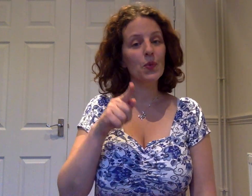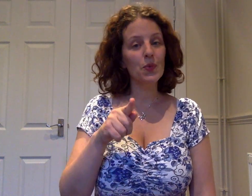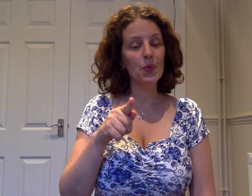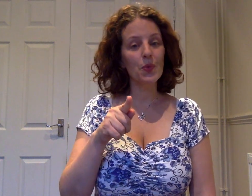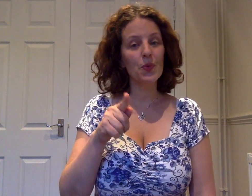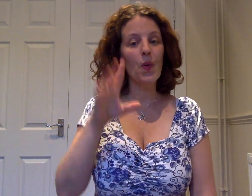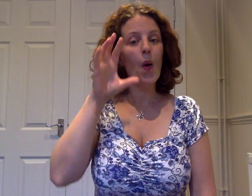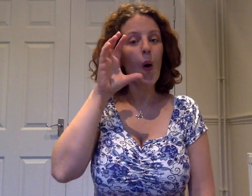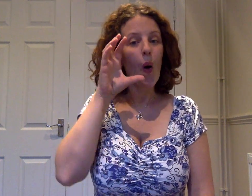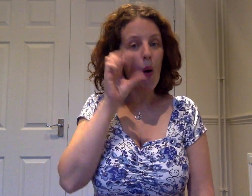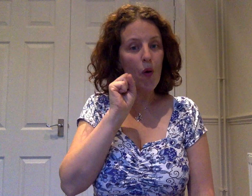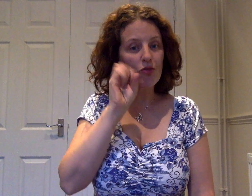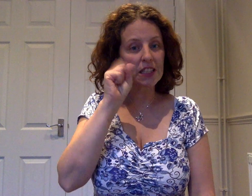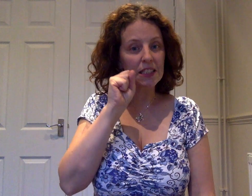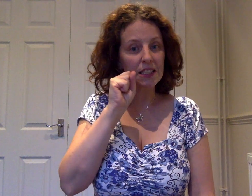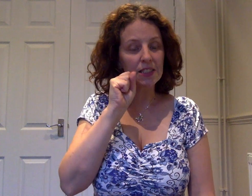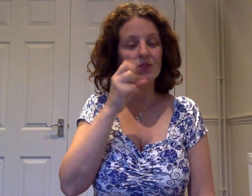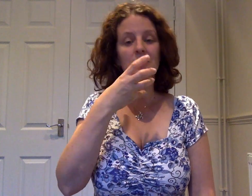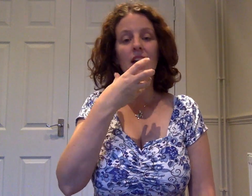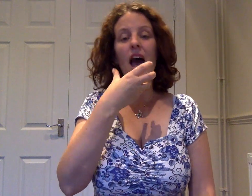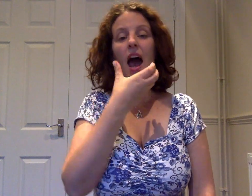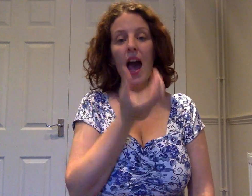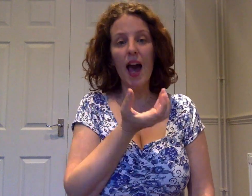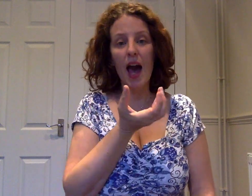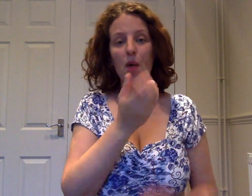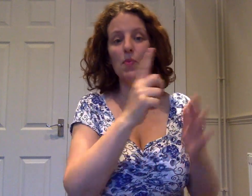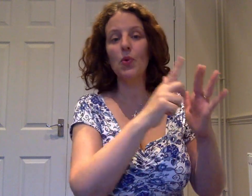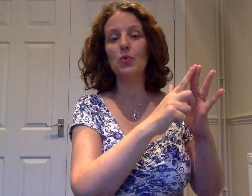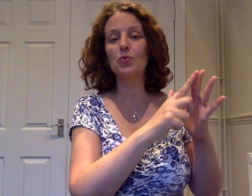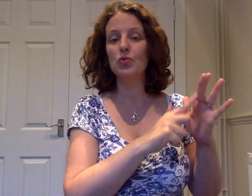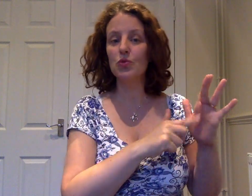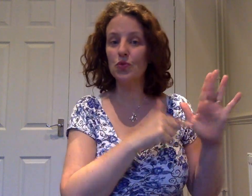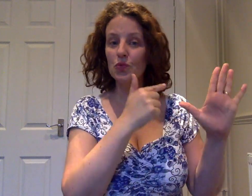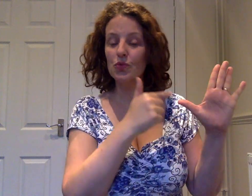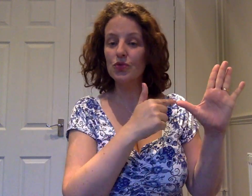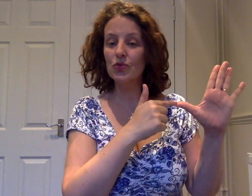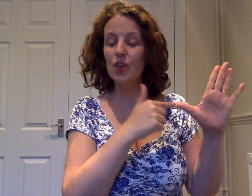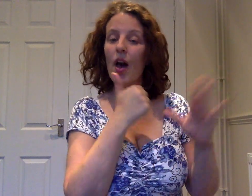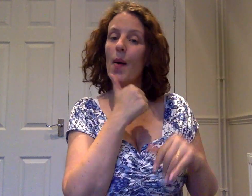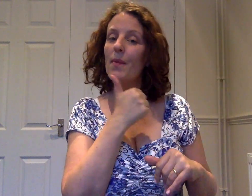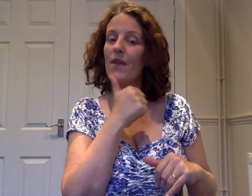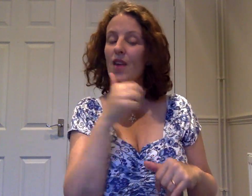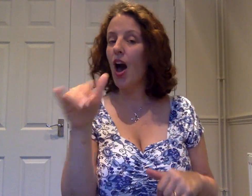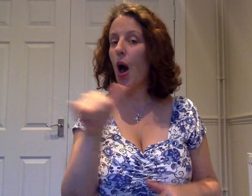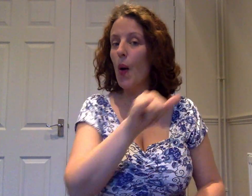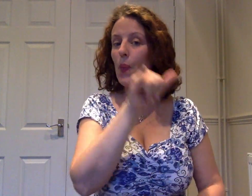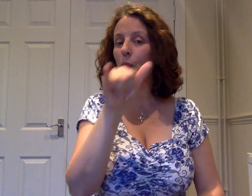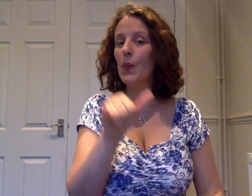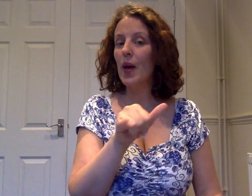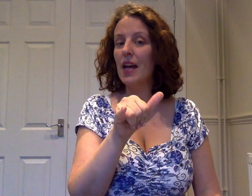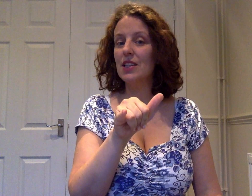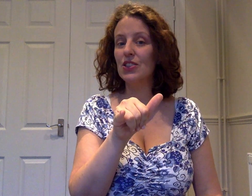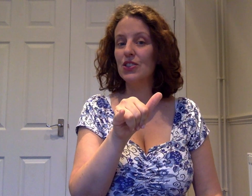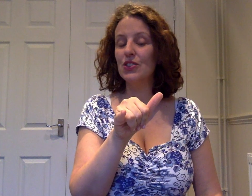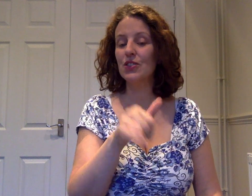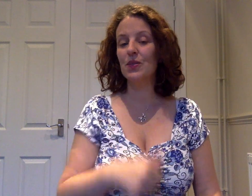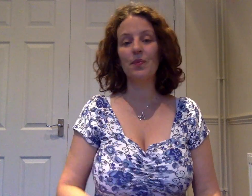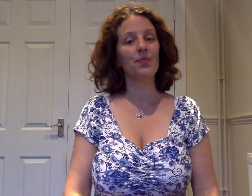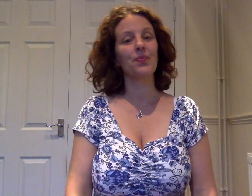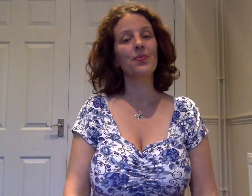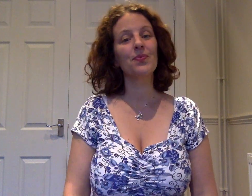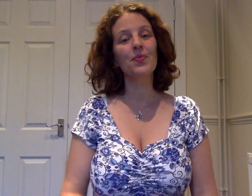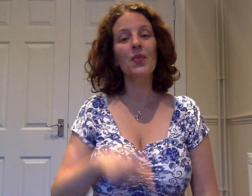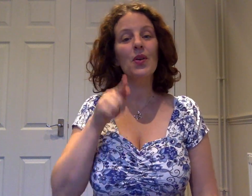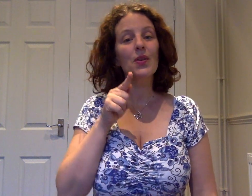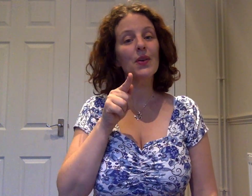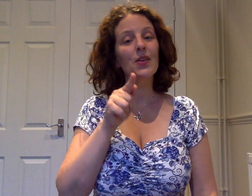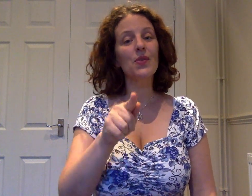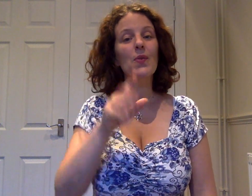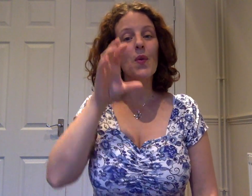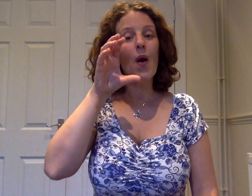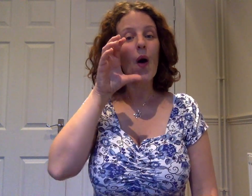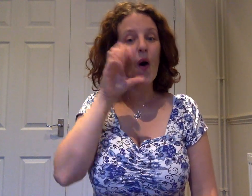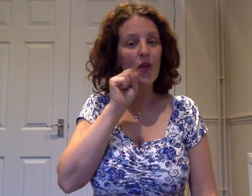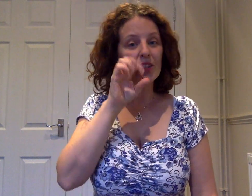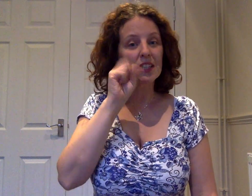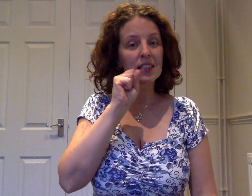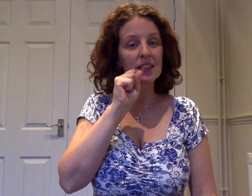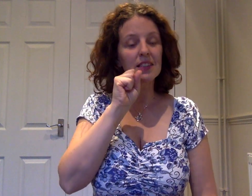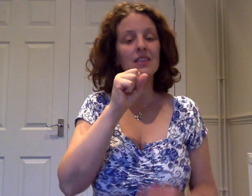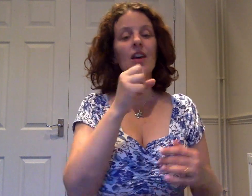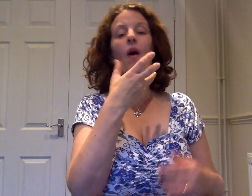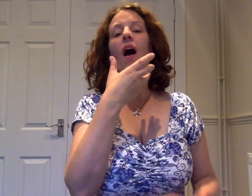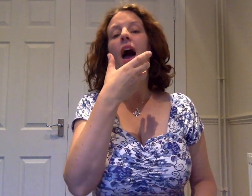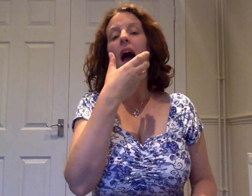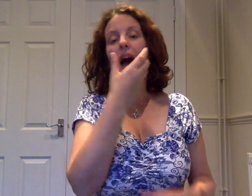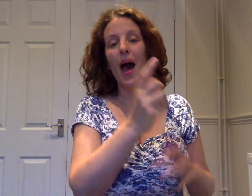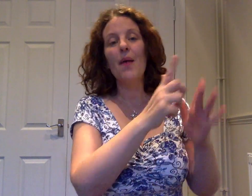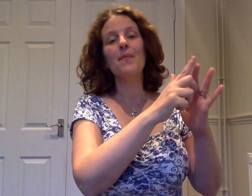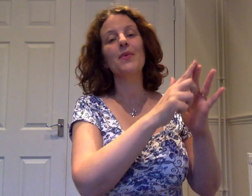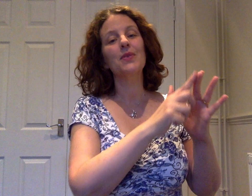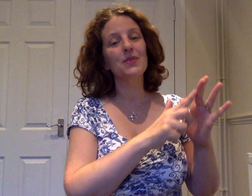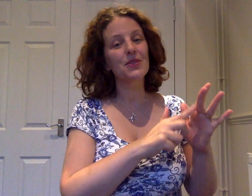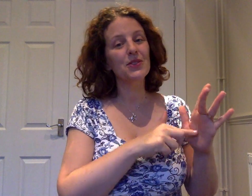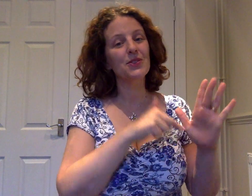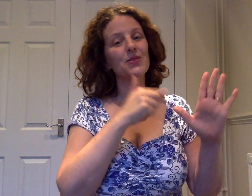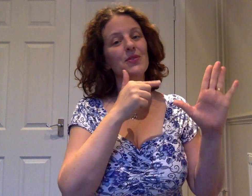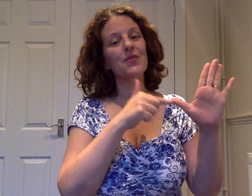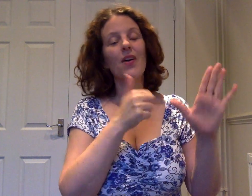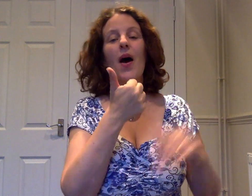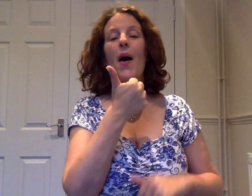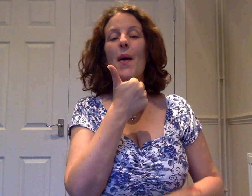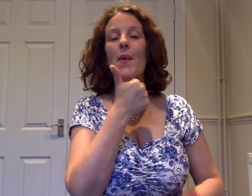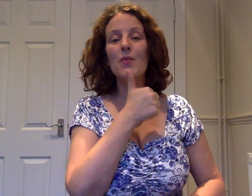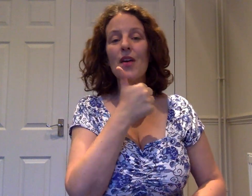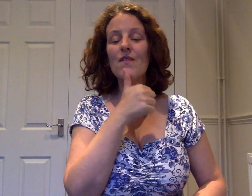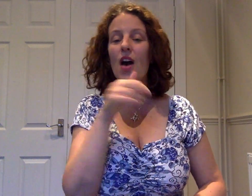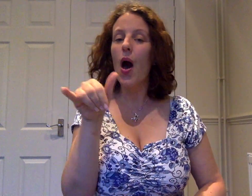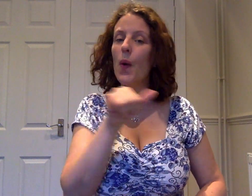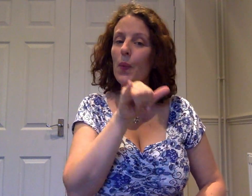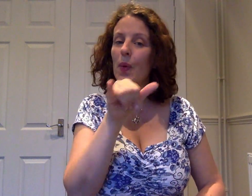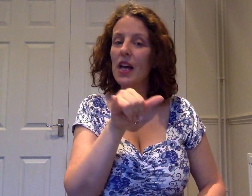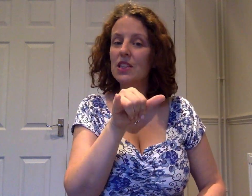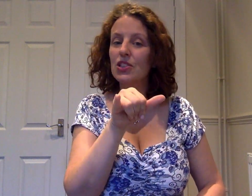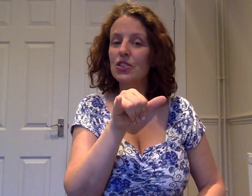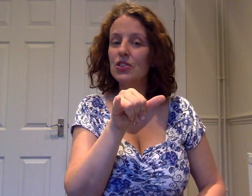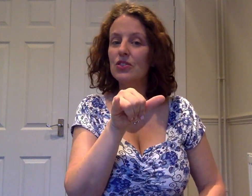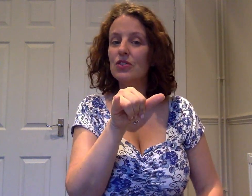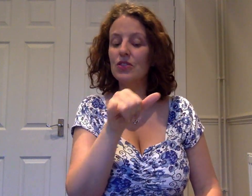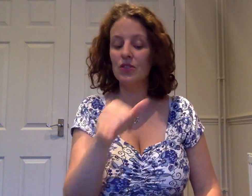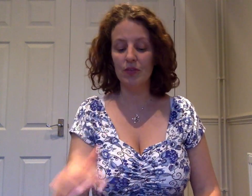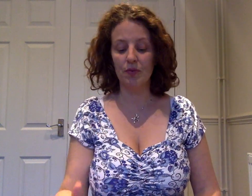You orange apple juice prefer which?